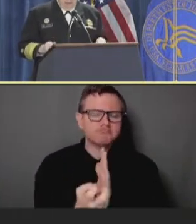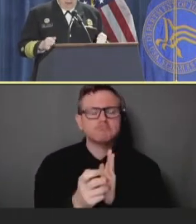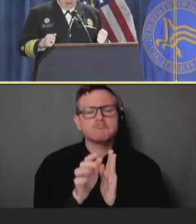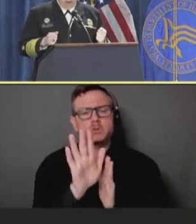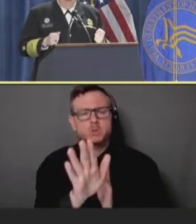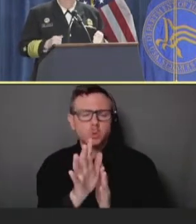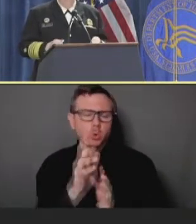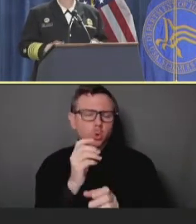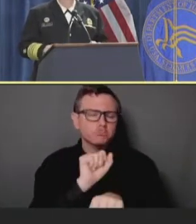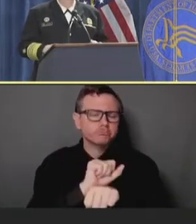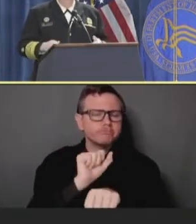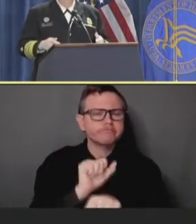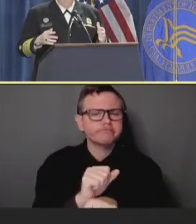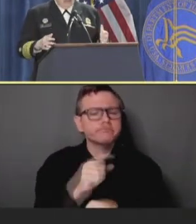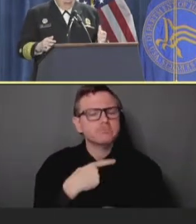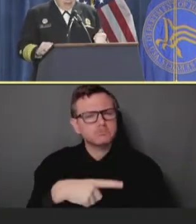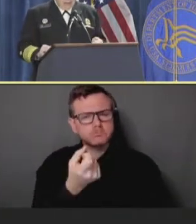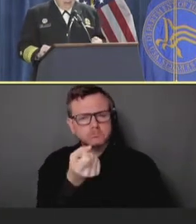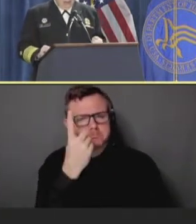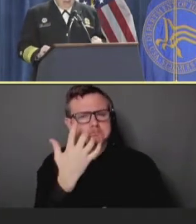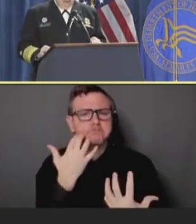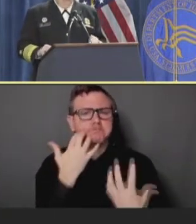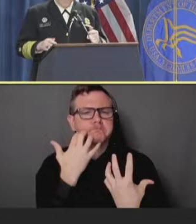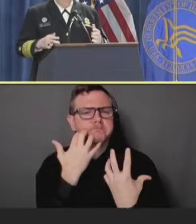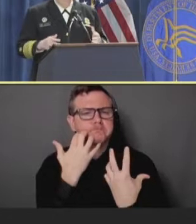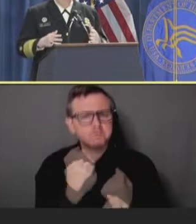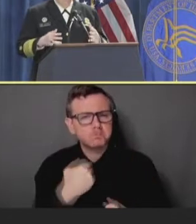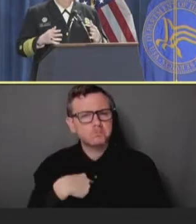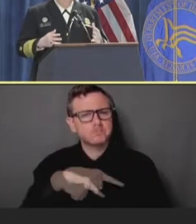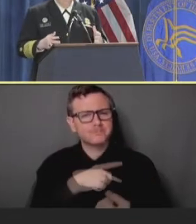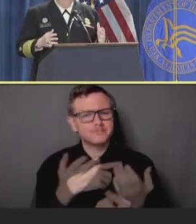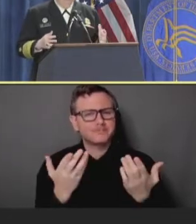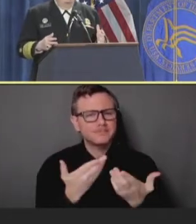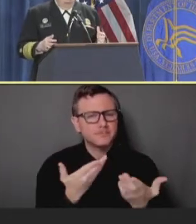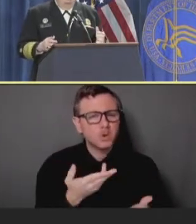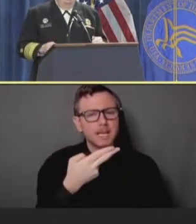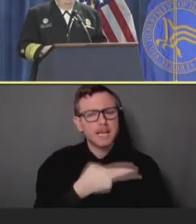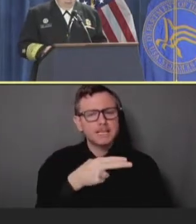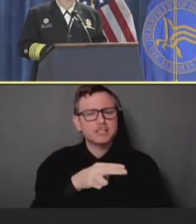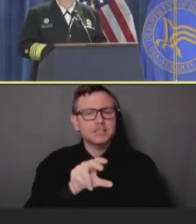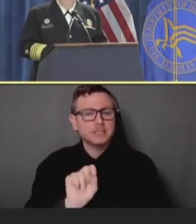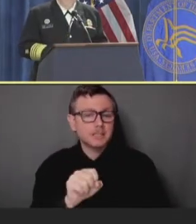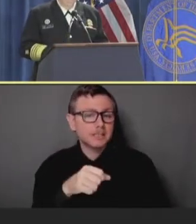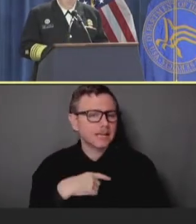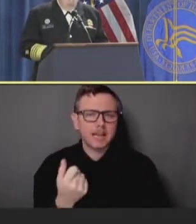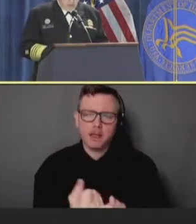and our team, to HHS, and really to the health of everyone in America. So, thank you very much.